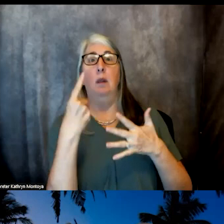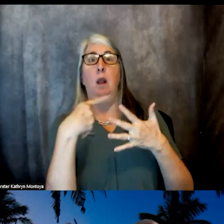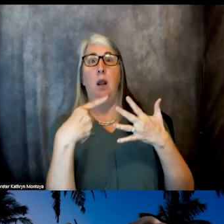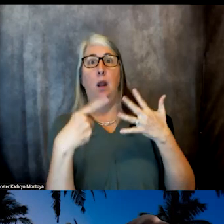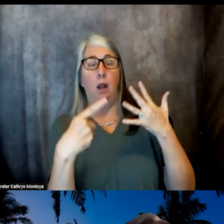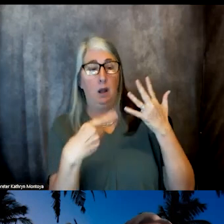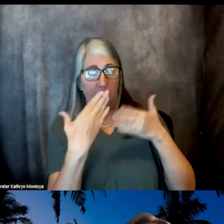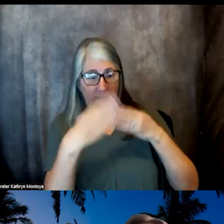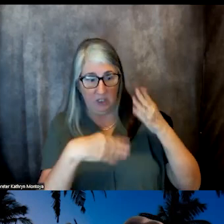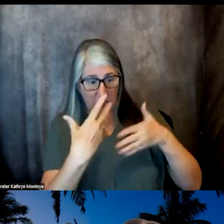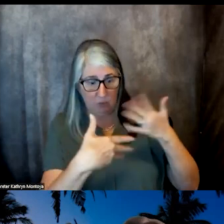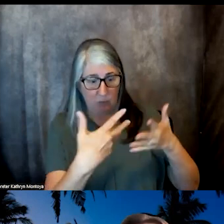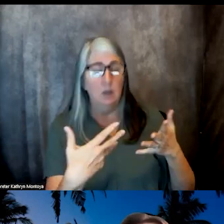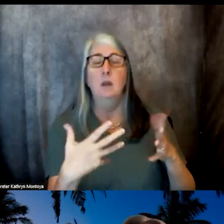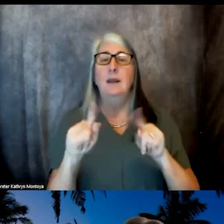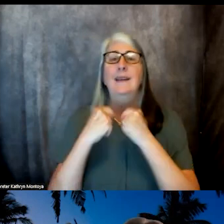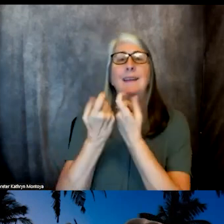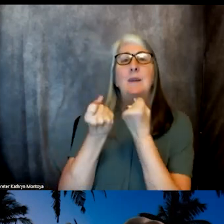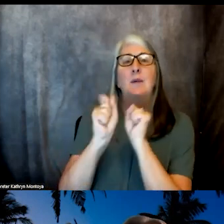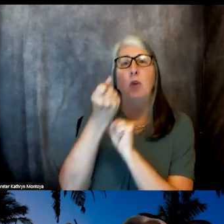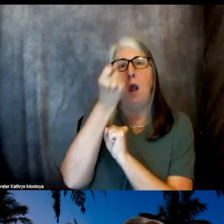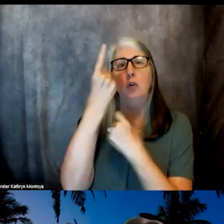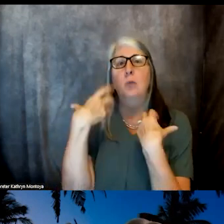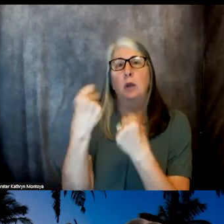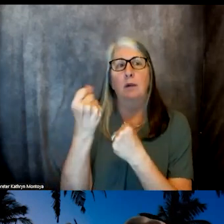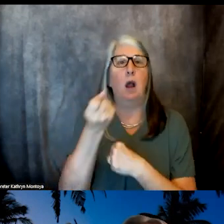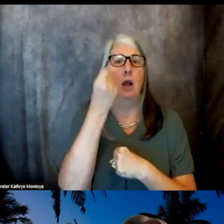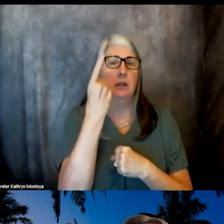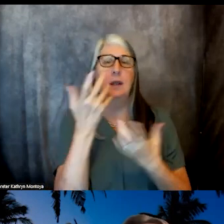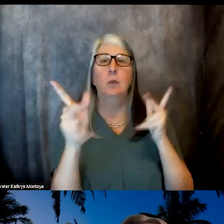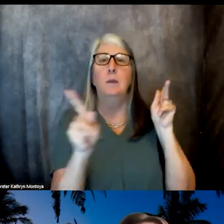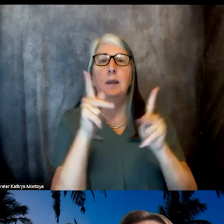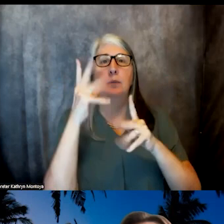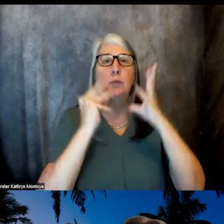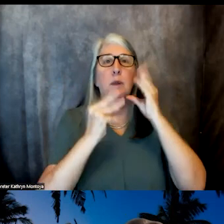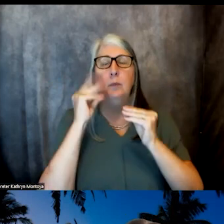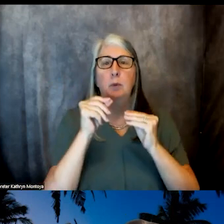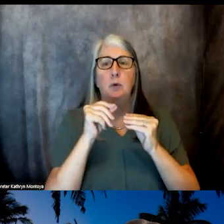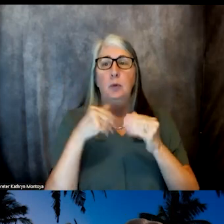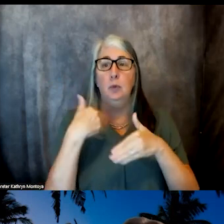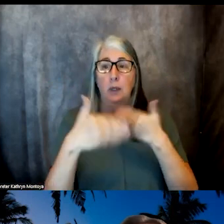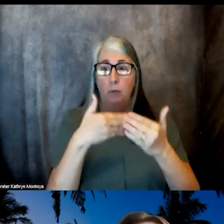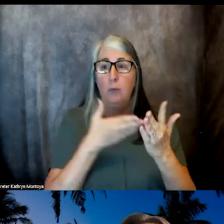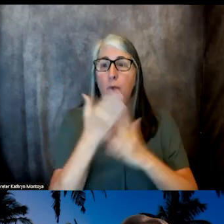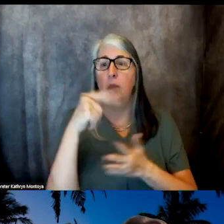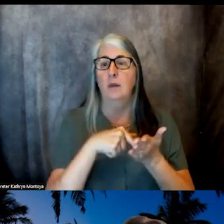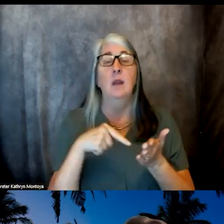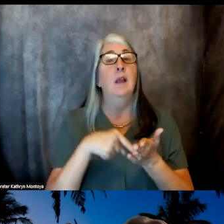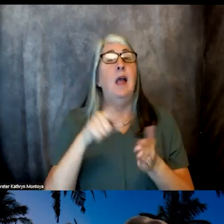TEAM EFFORT TO UNDERSTAND RECOVERY AND UNDERSTAND WHAT PEOPLE HAVE TO GO THROUGH TO GET TO THIS. THIS TOOL CAN BE USED BY OTHER EMPLOYEES.